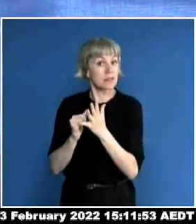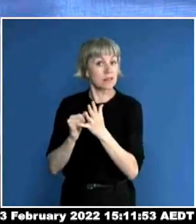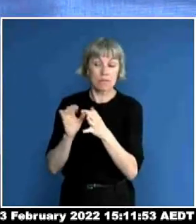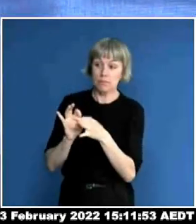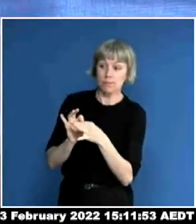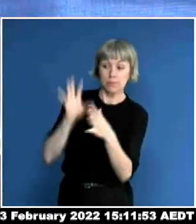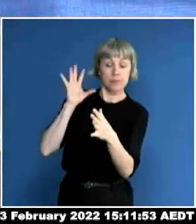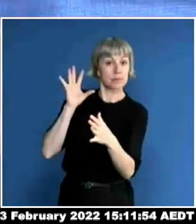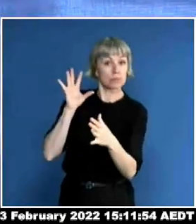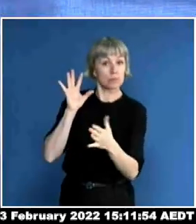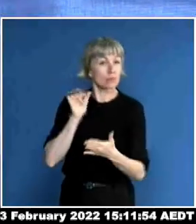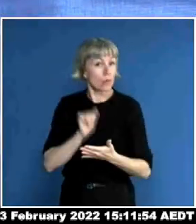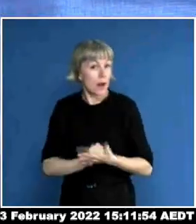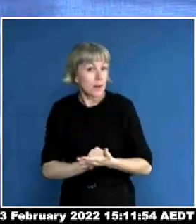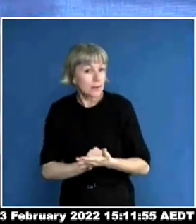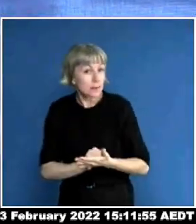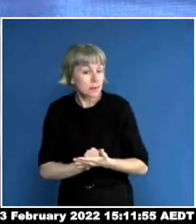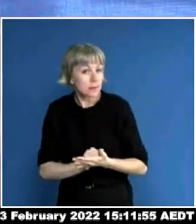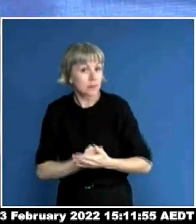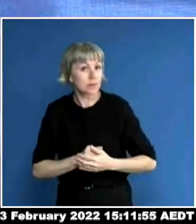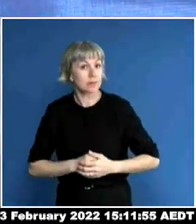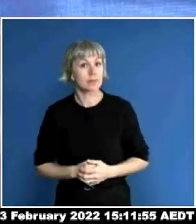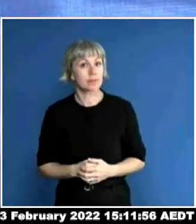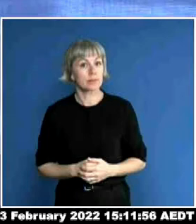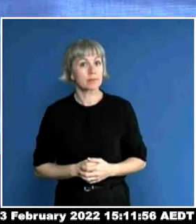How do you resign from a DES - as a DES participant?